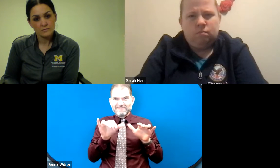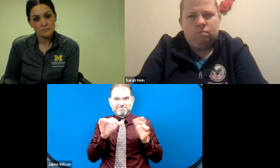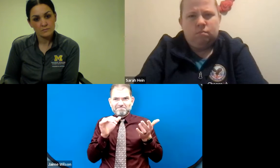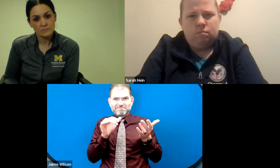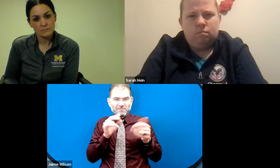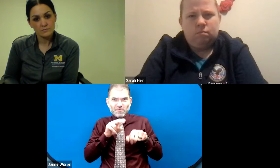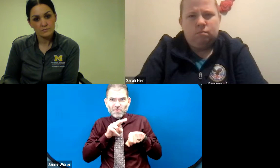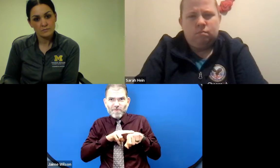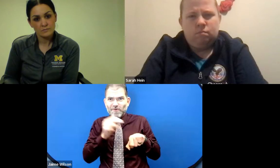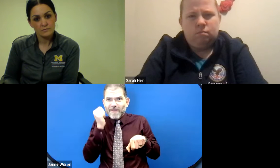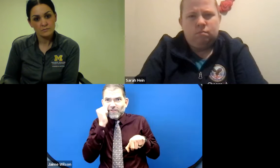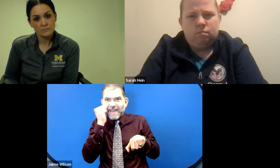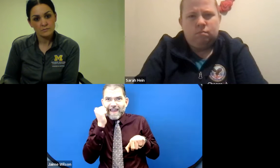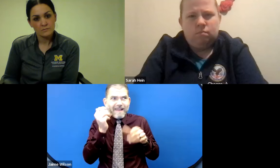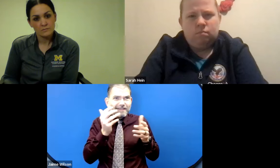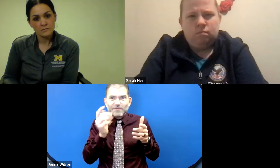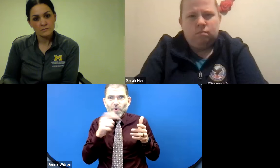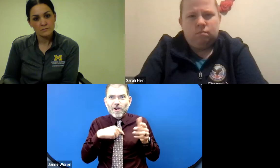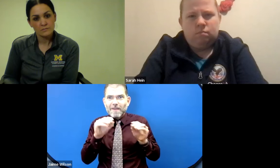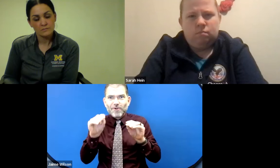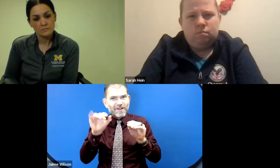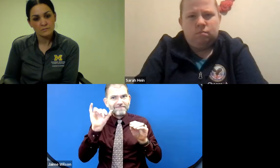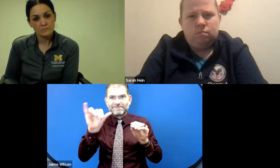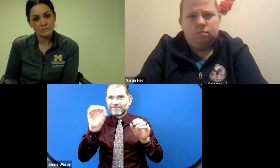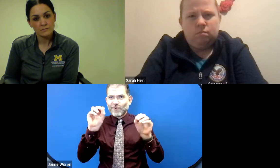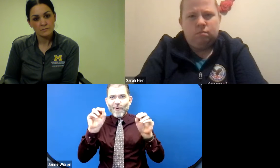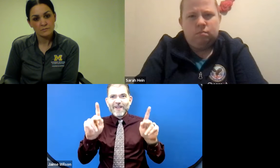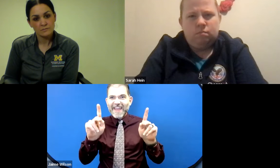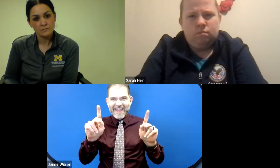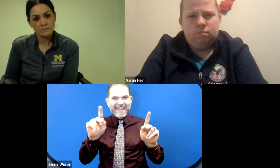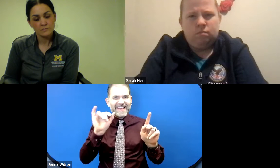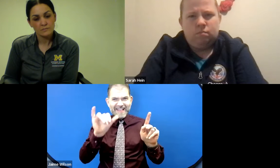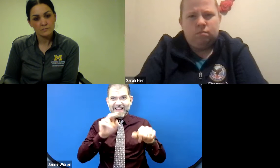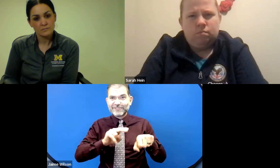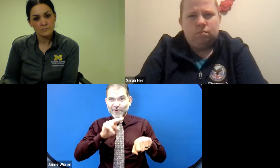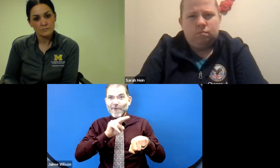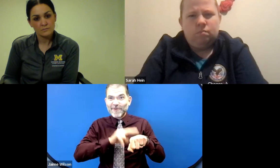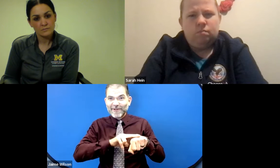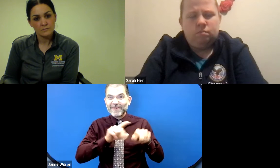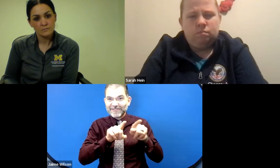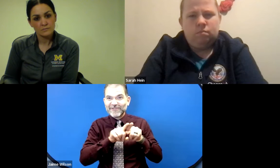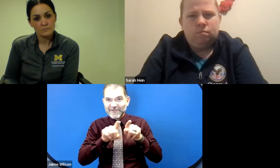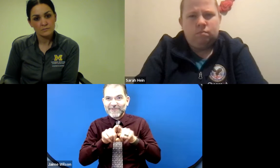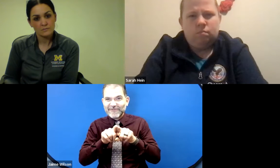ASL Interpreter: their glasses. ASL Interpreter: or their wallet. ASL Interpreter: and their normal, everyday things right if you for